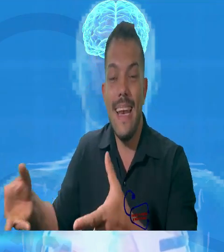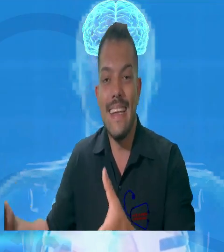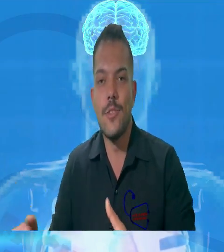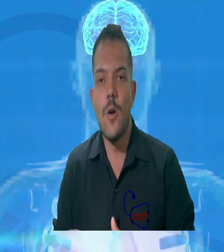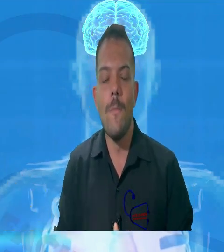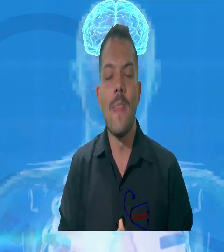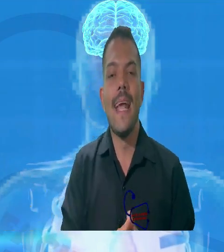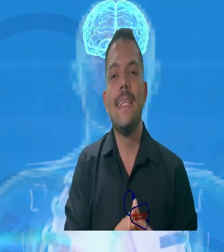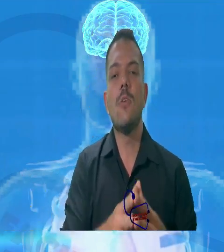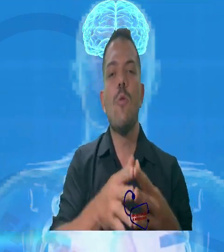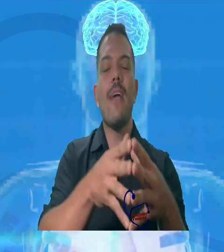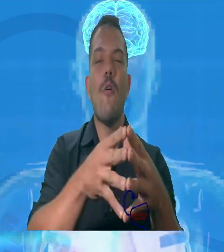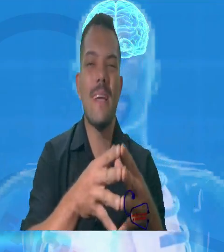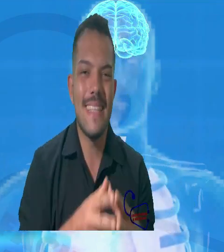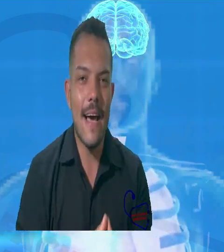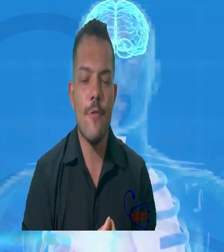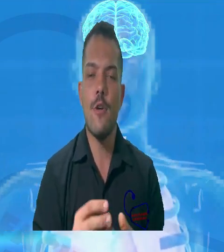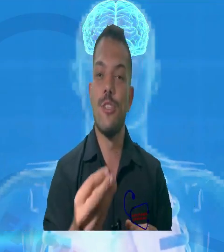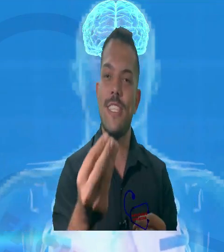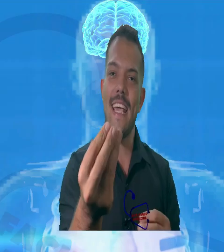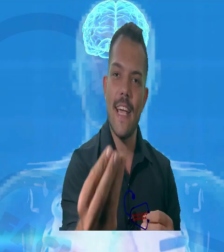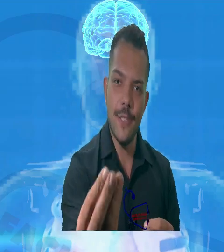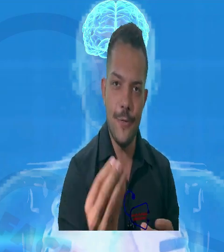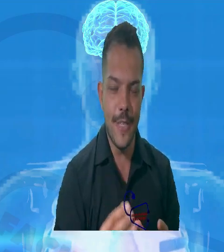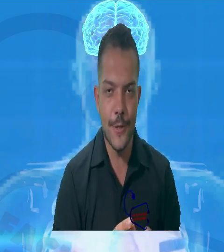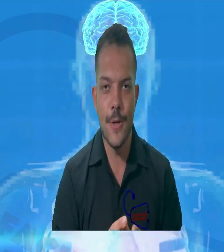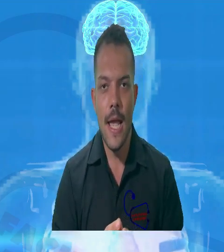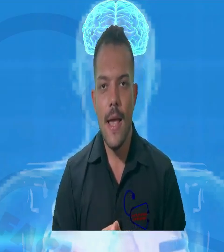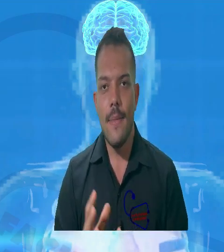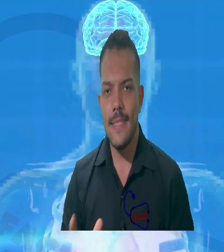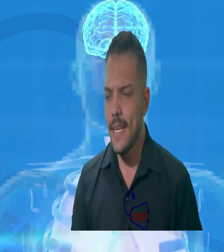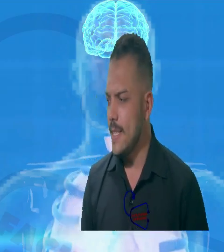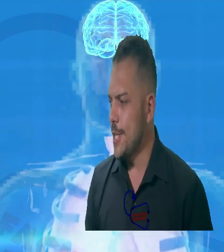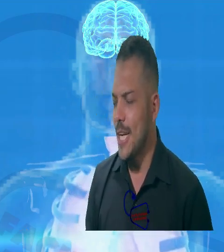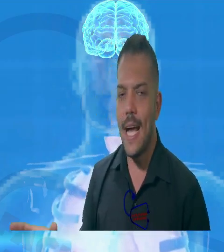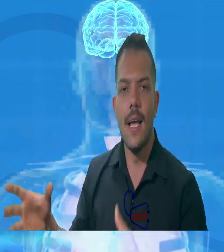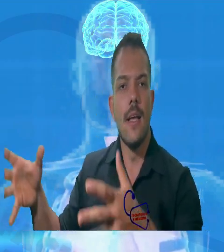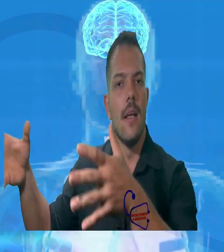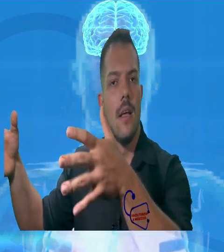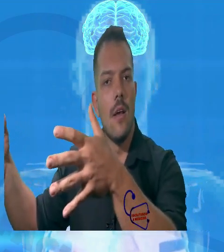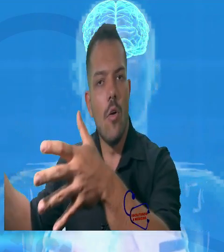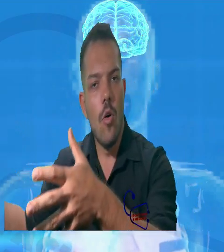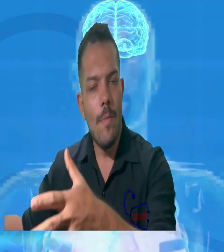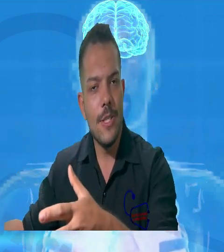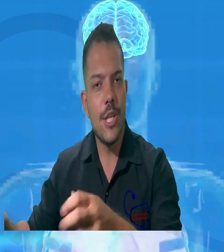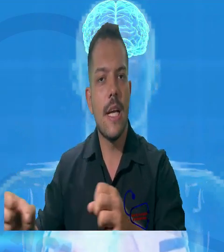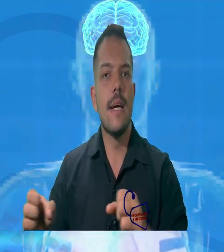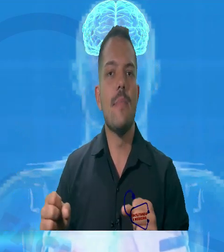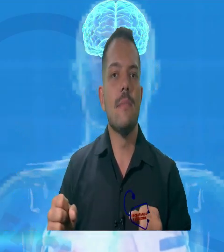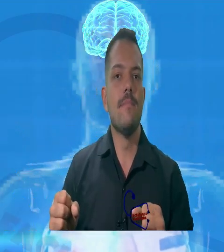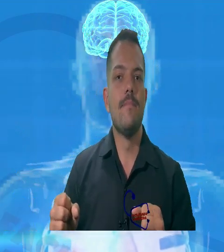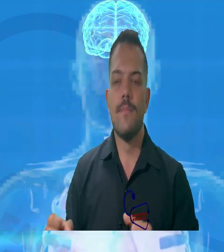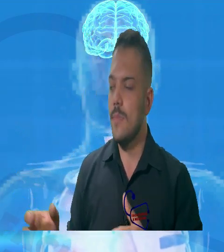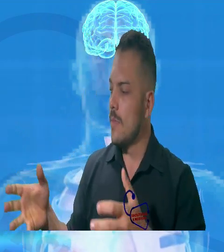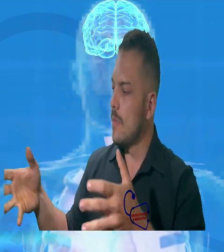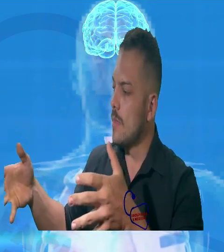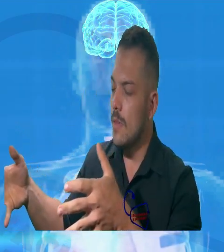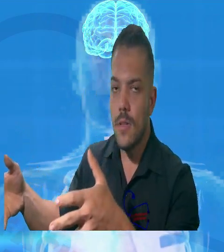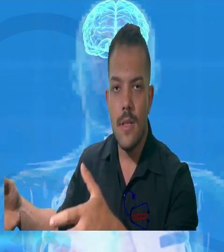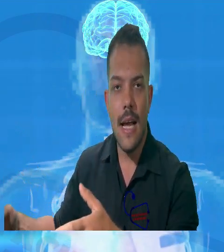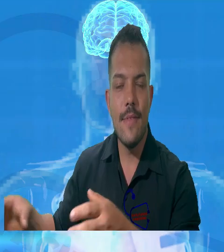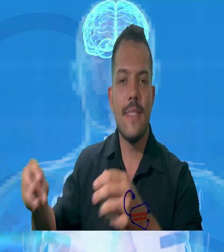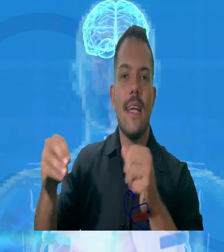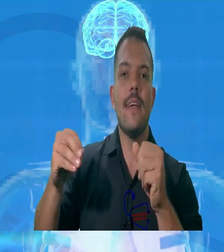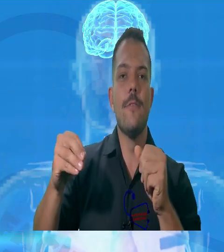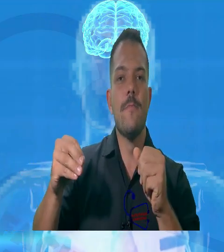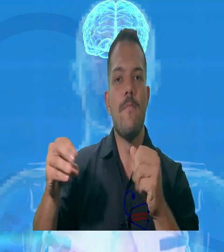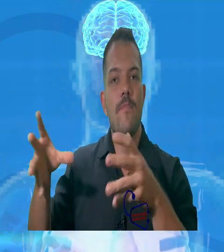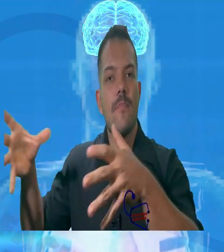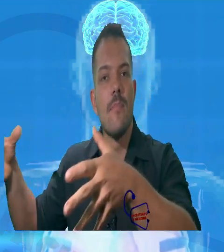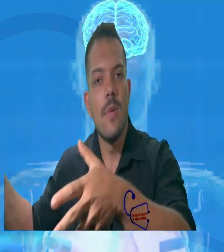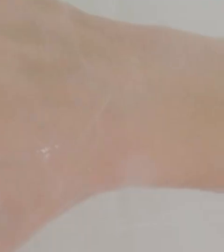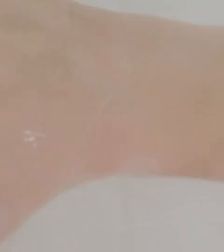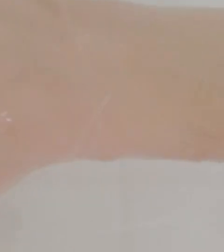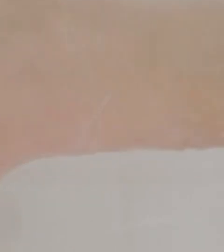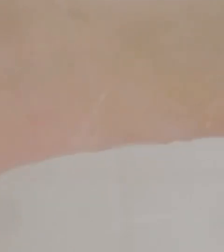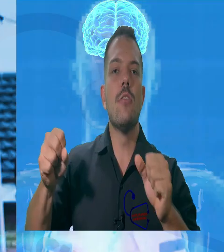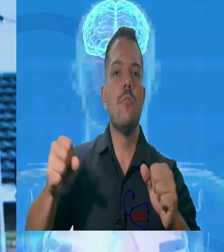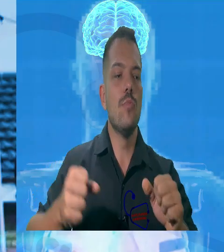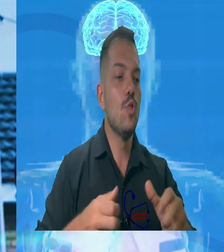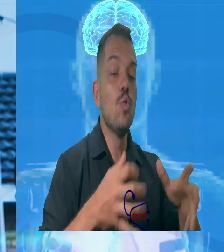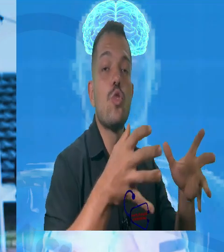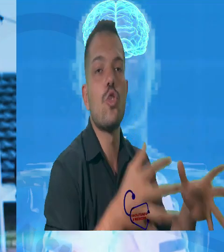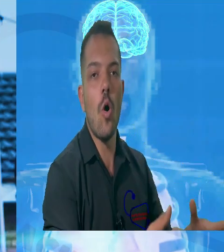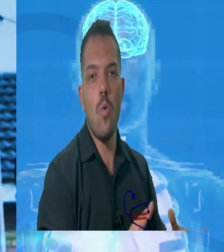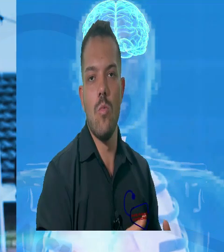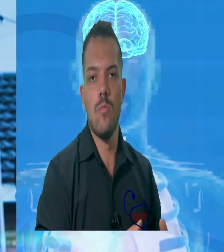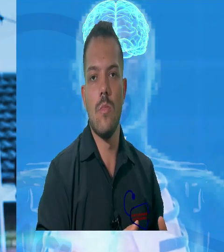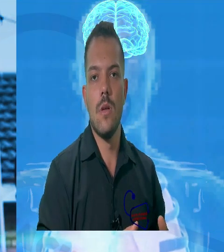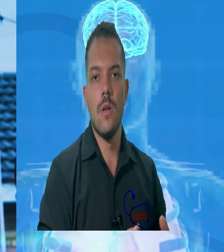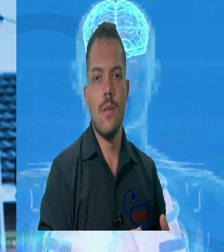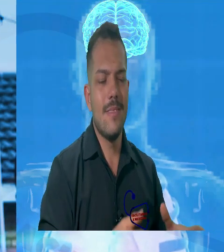sheet so recommended I know it's difficult but it's leaving your bedding pillow Mattress in the sun